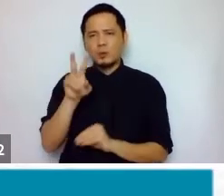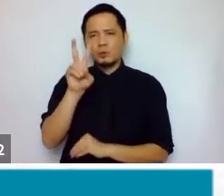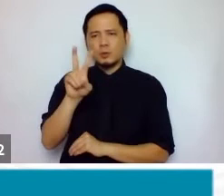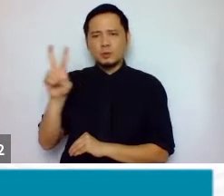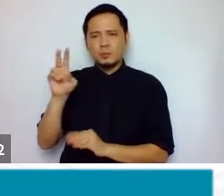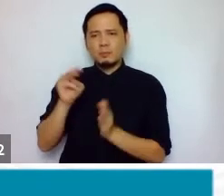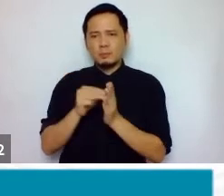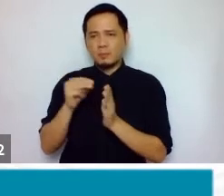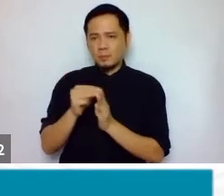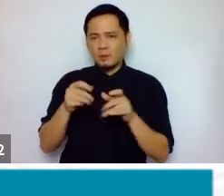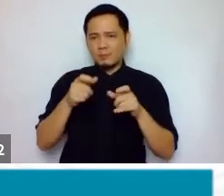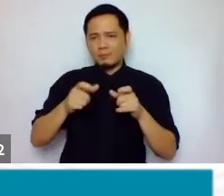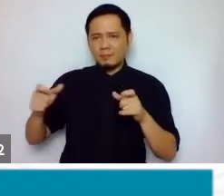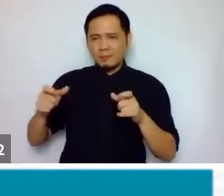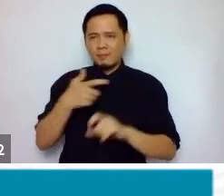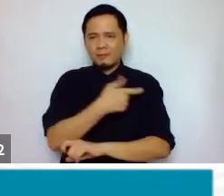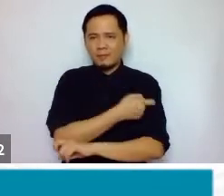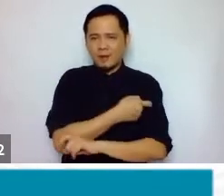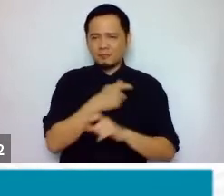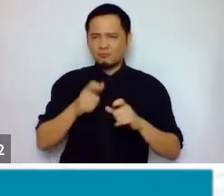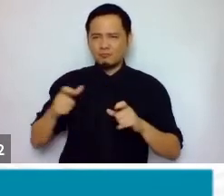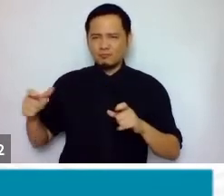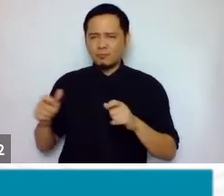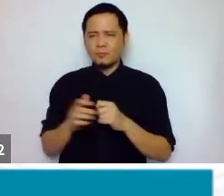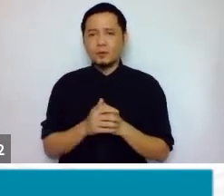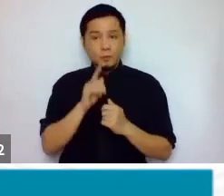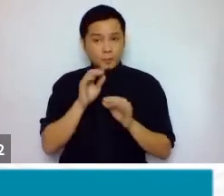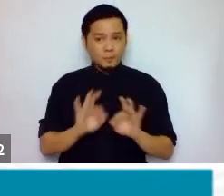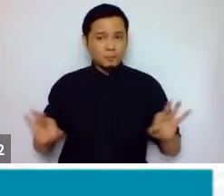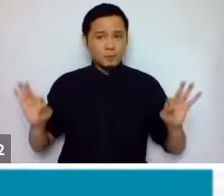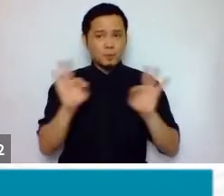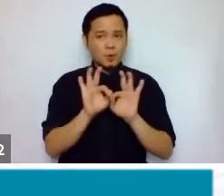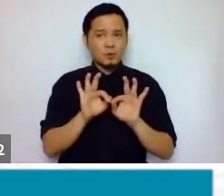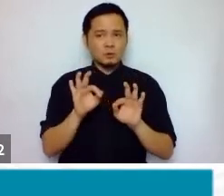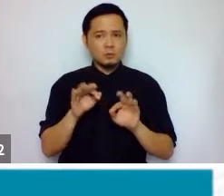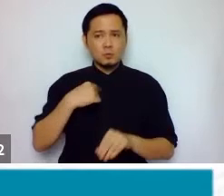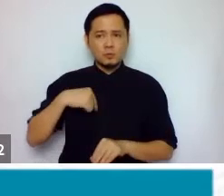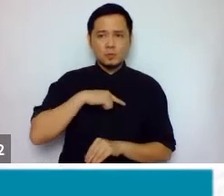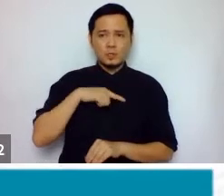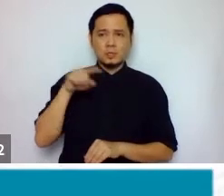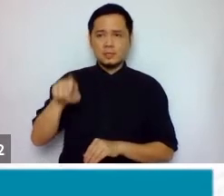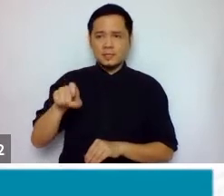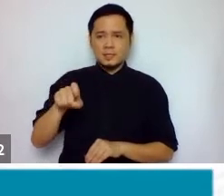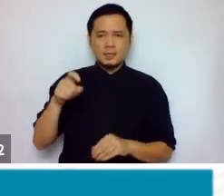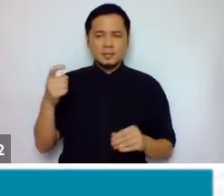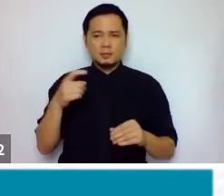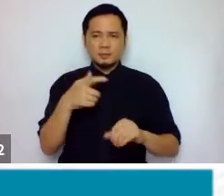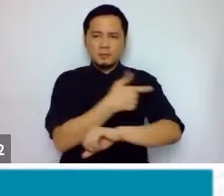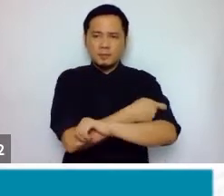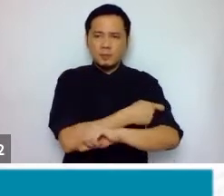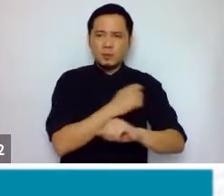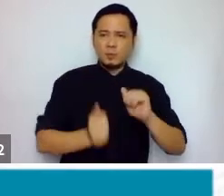So this is very important for us to cover all of the most vulnerable population.